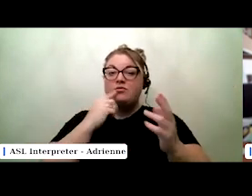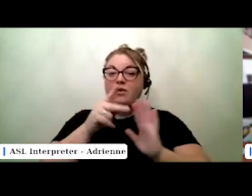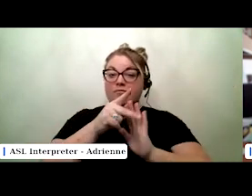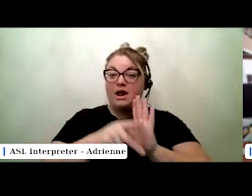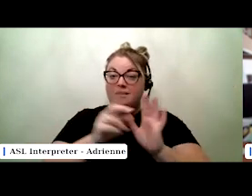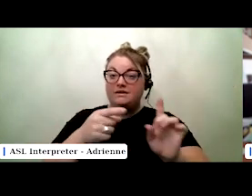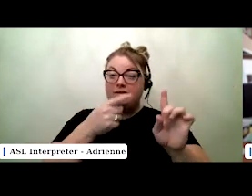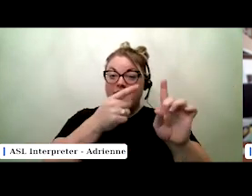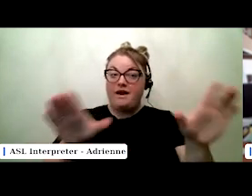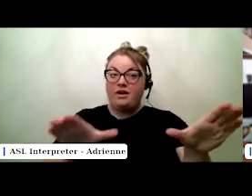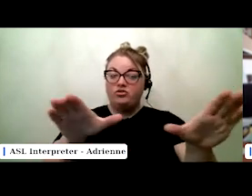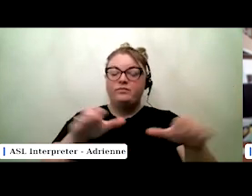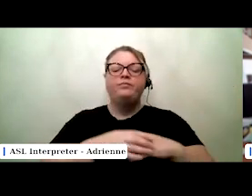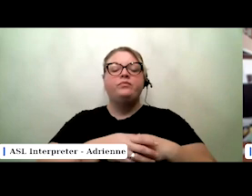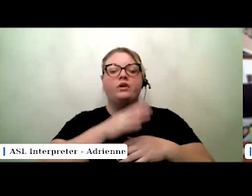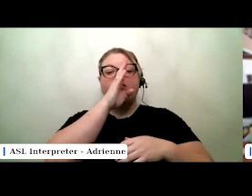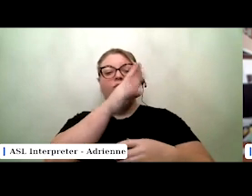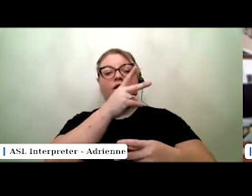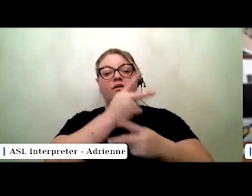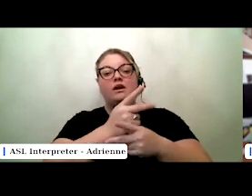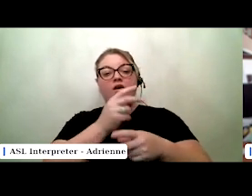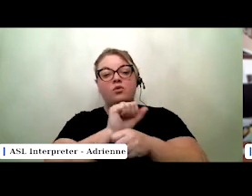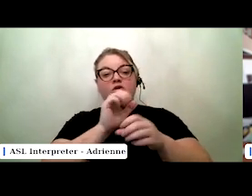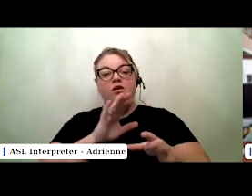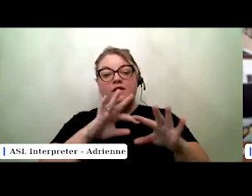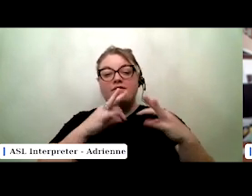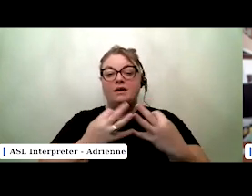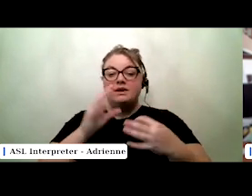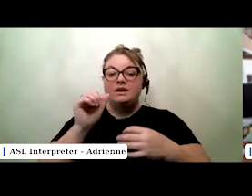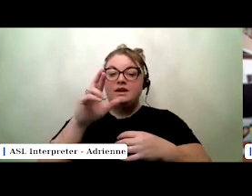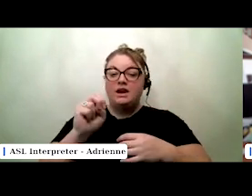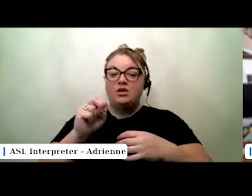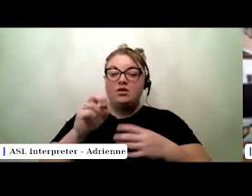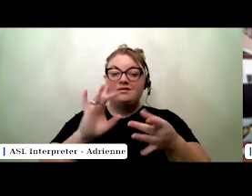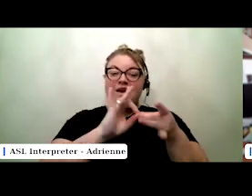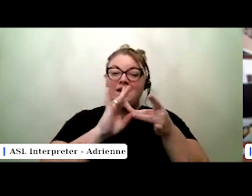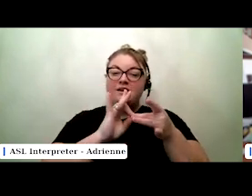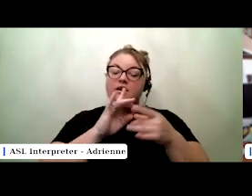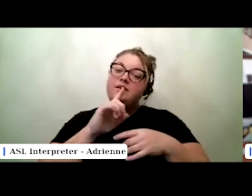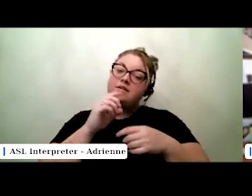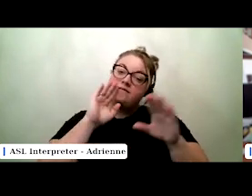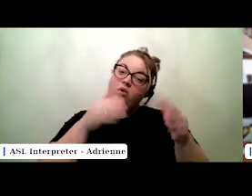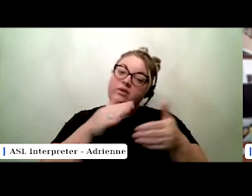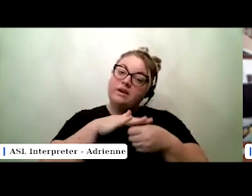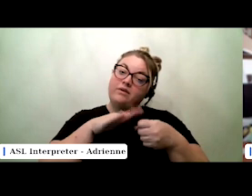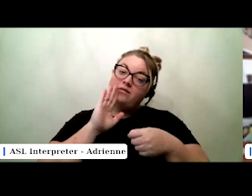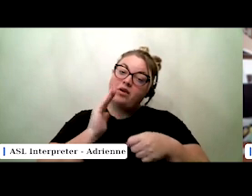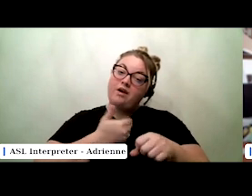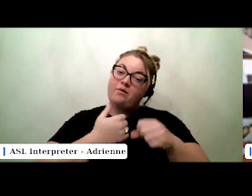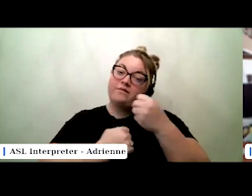The direct care worker and family caregiver. Is a focus area for our foundation that we think deserves.